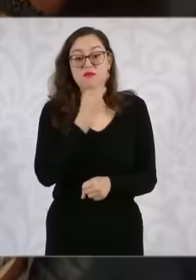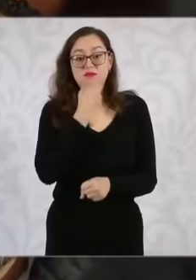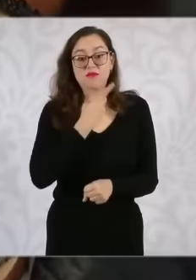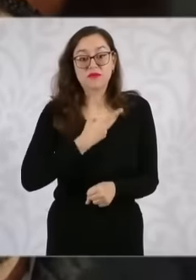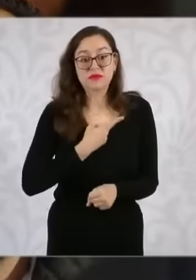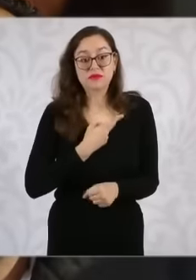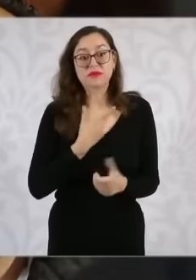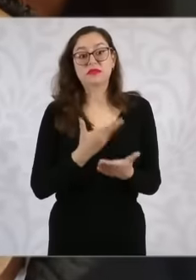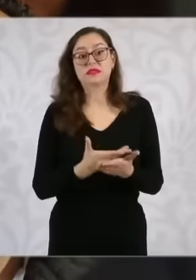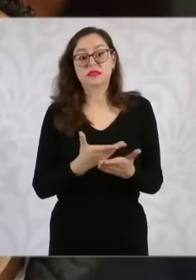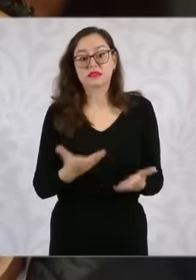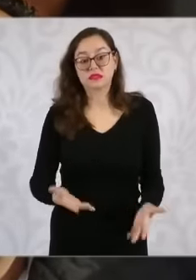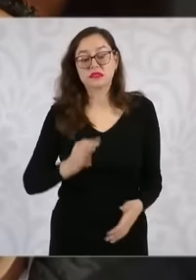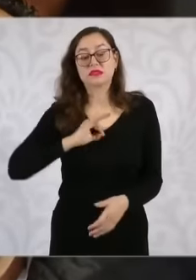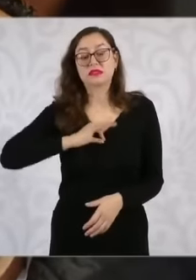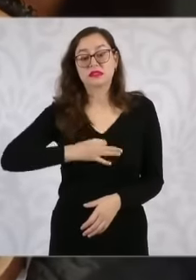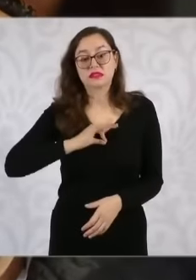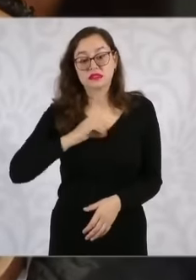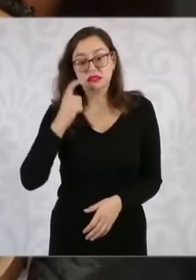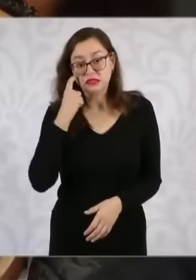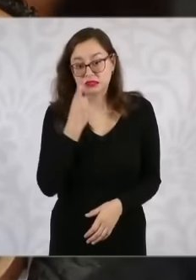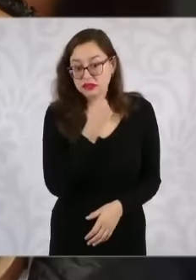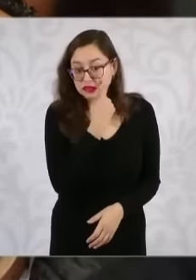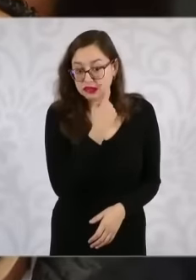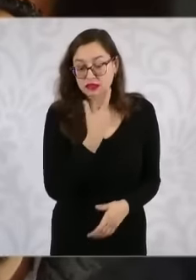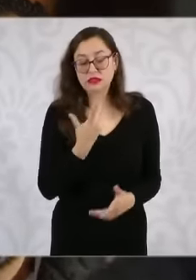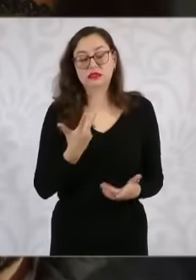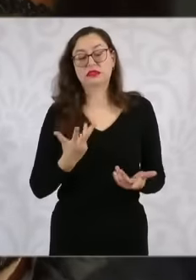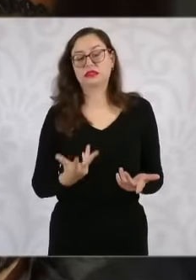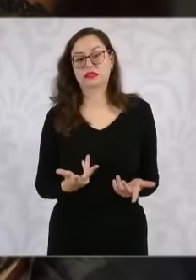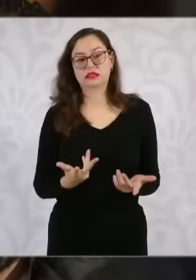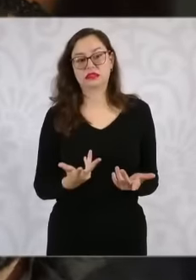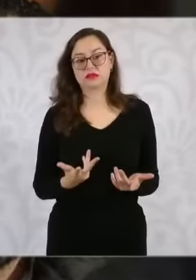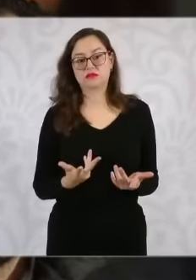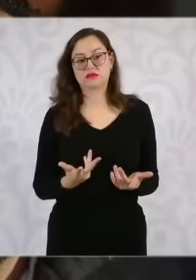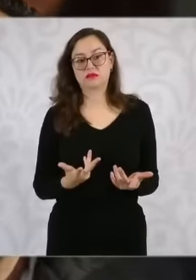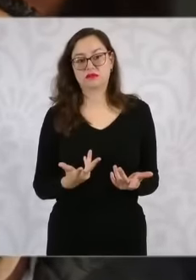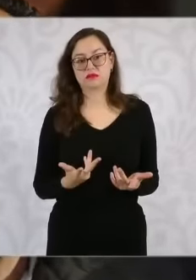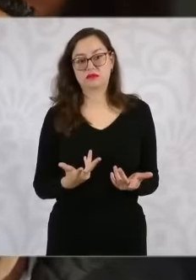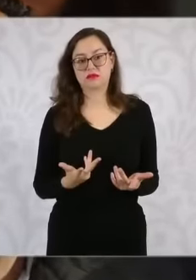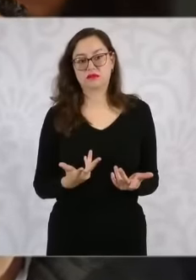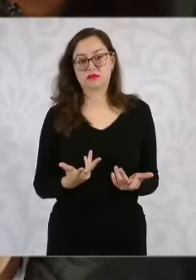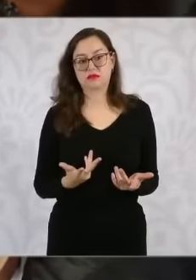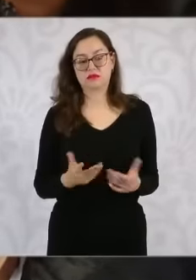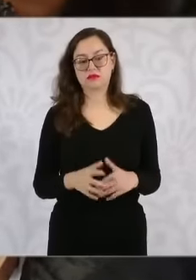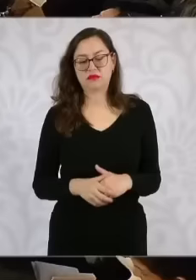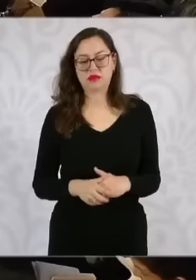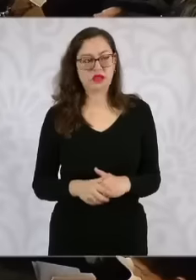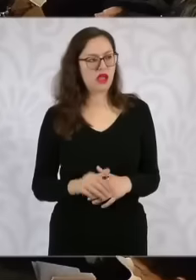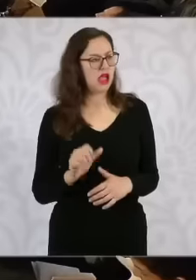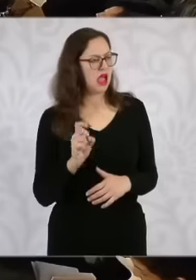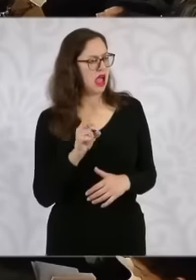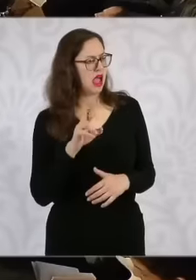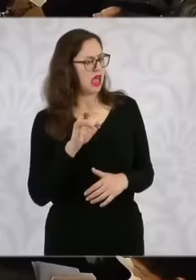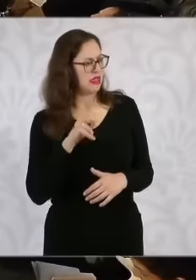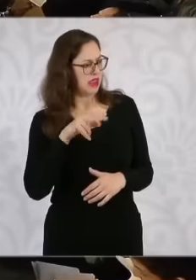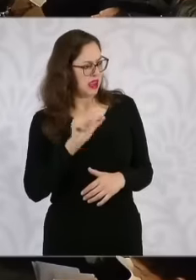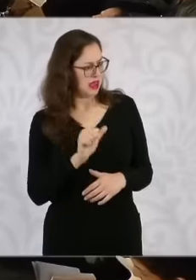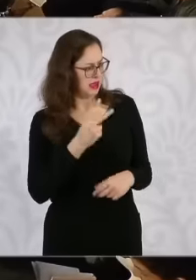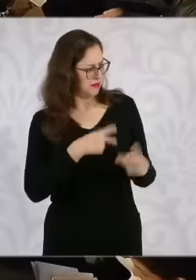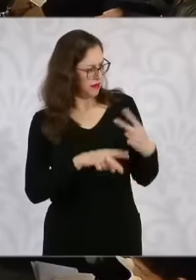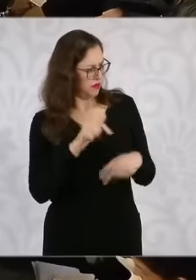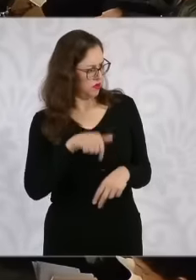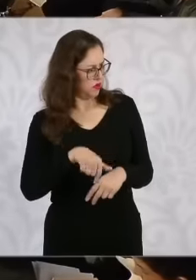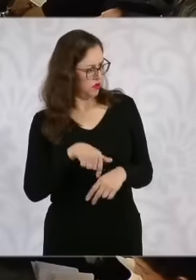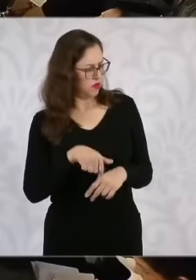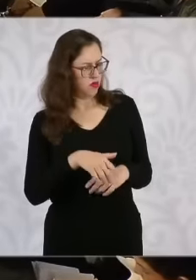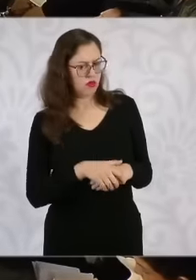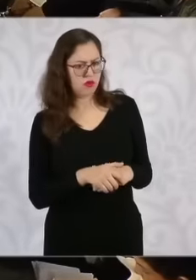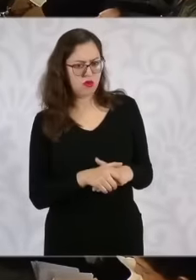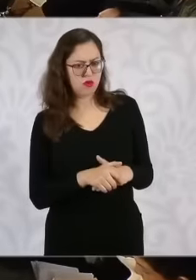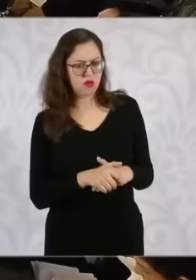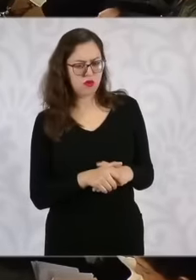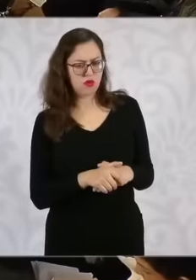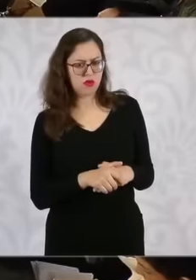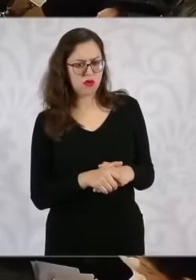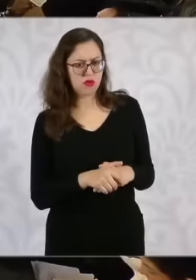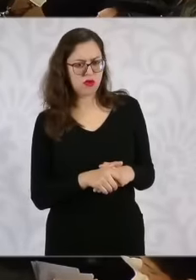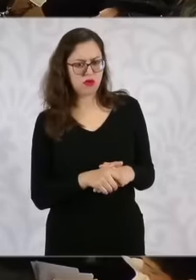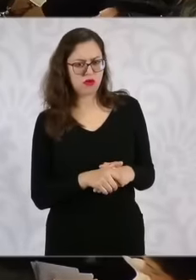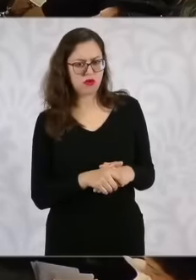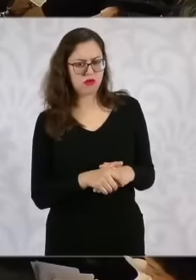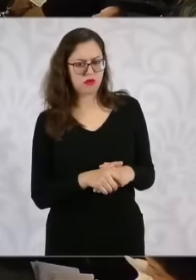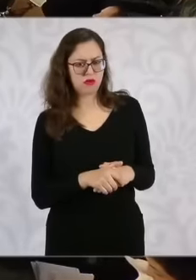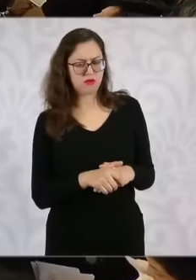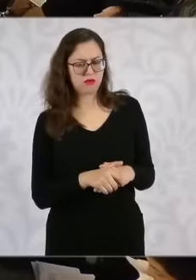eye infection in many places and I don't know if Adriana Contreras came who Sorry Oh she is